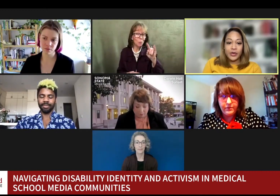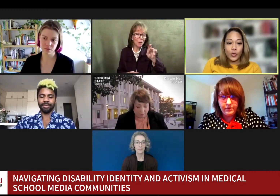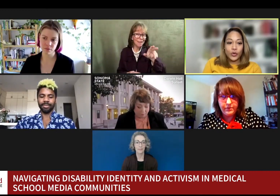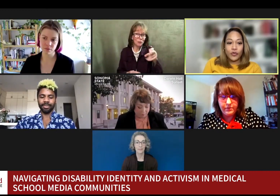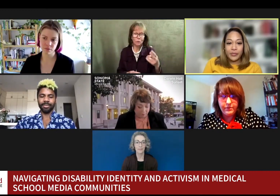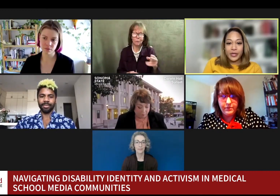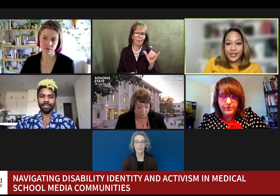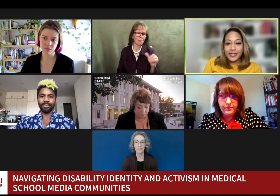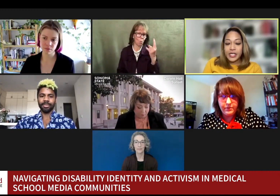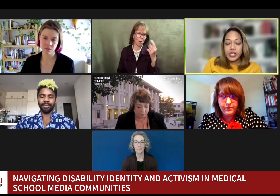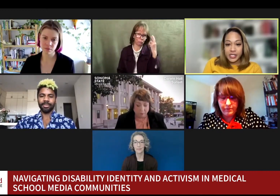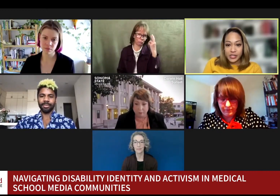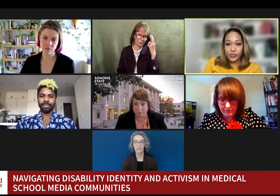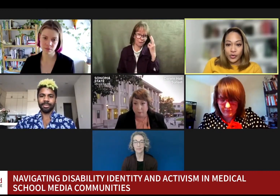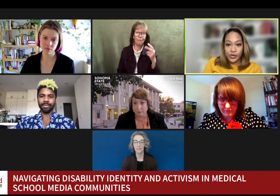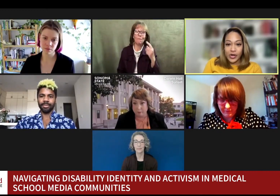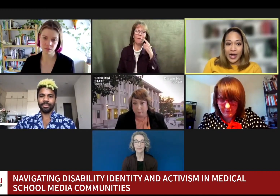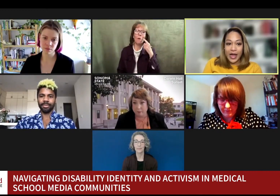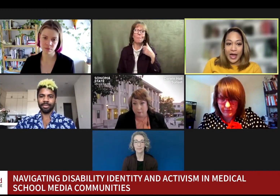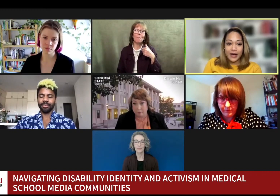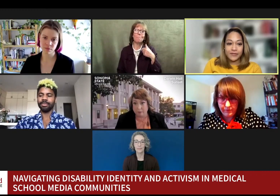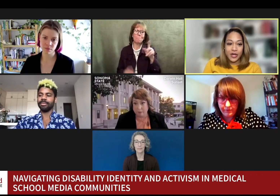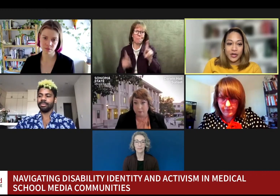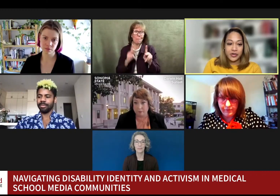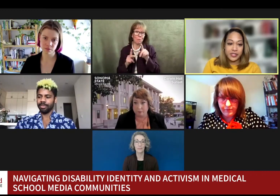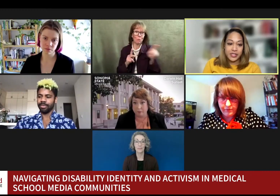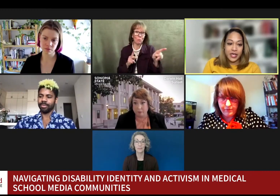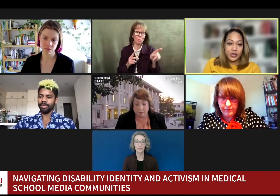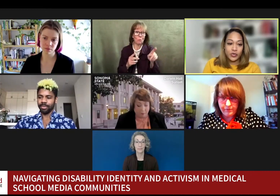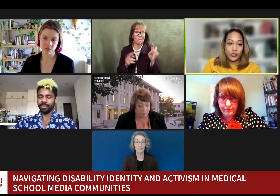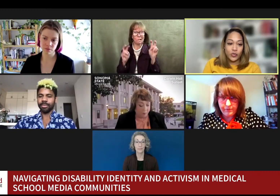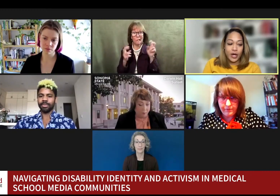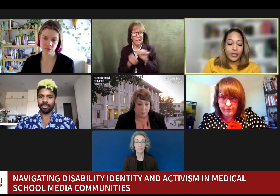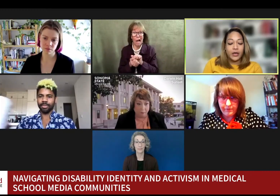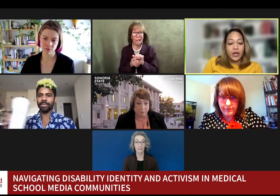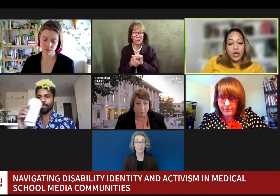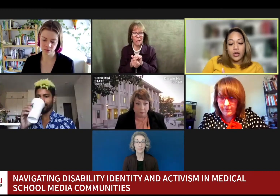In order for me to be digestible, I have to understand what